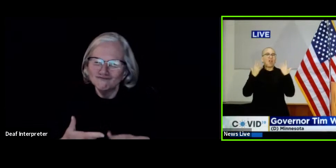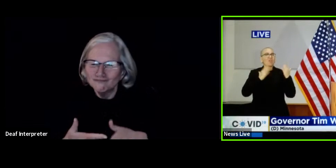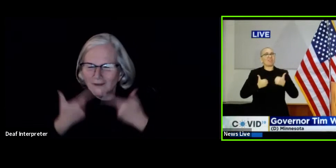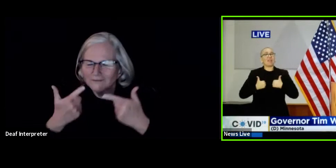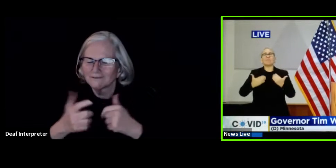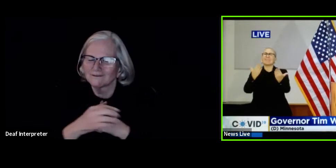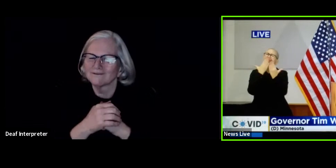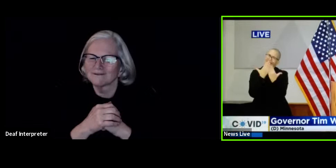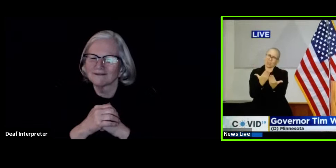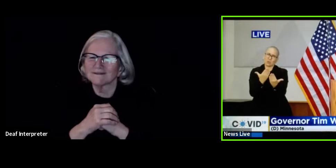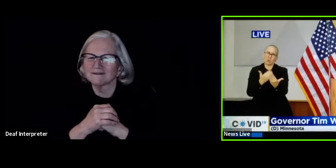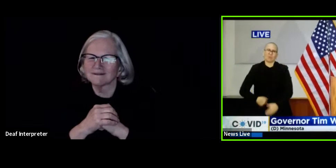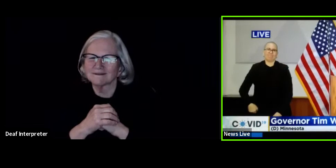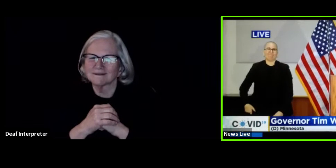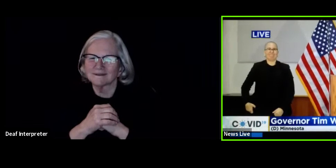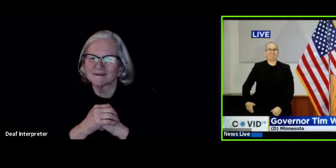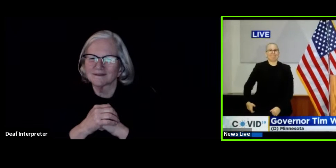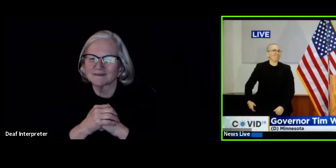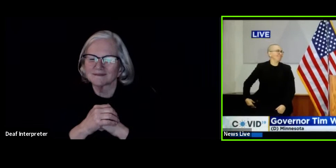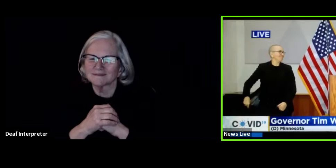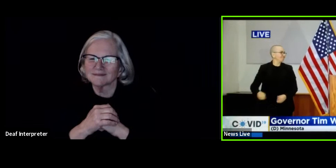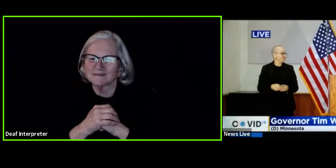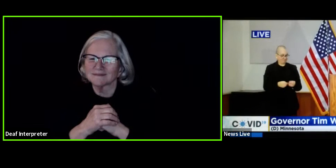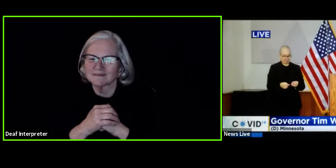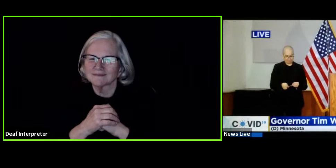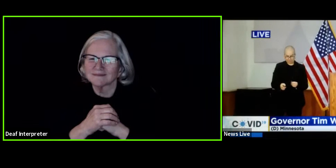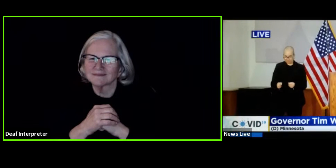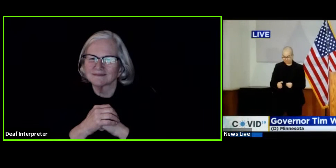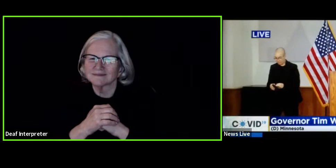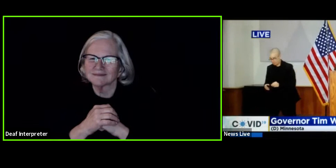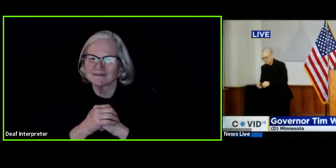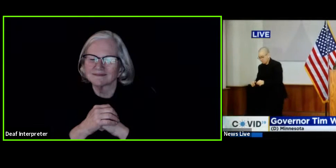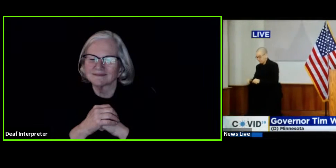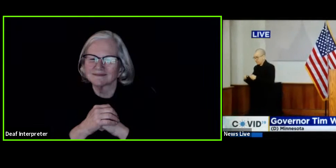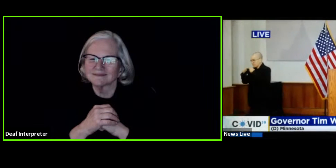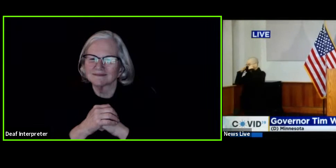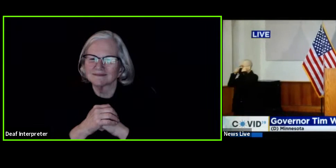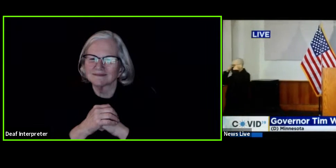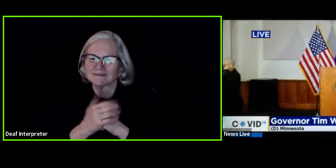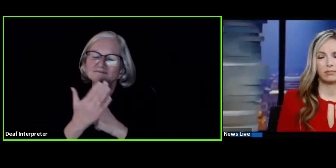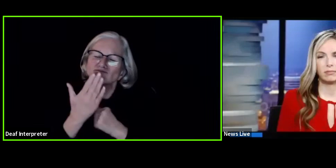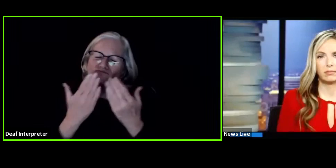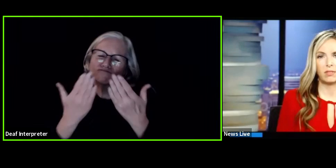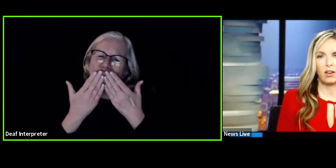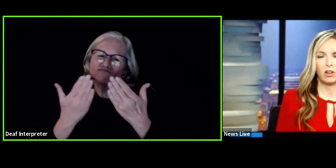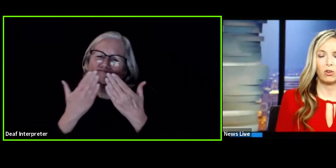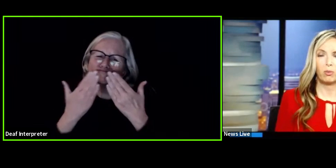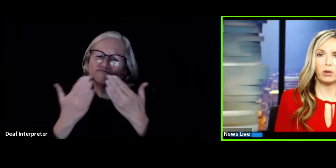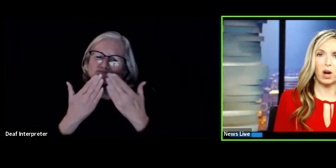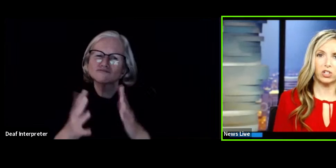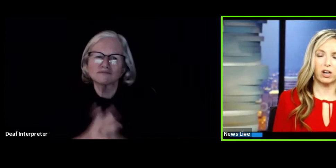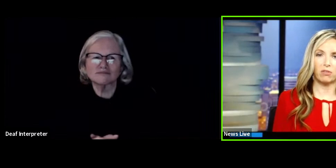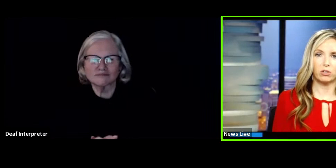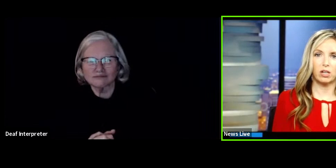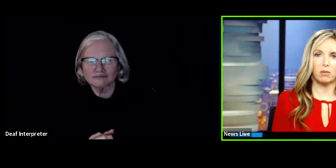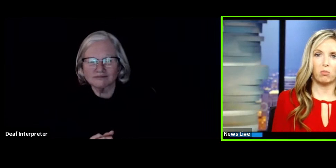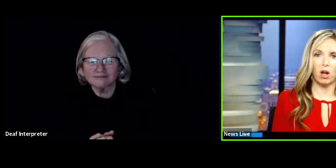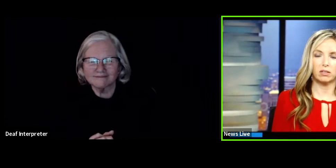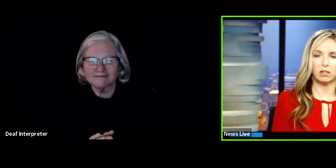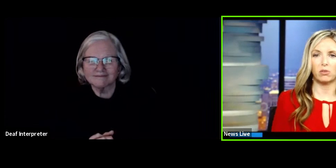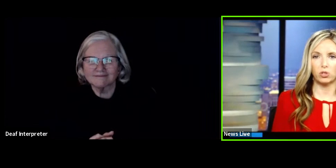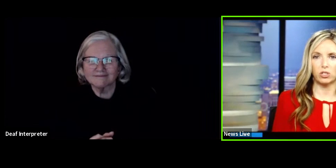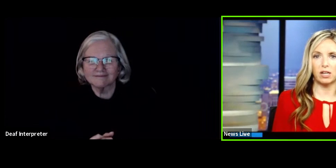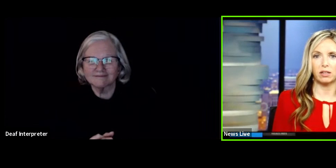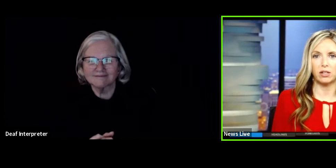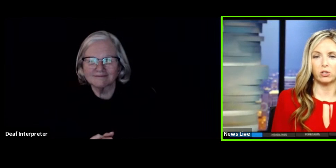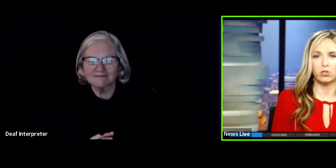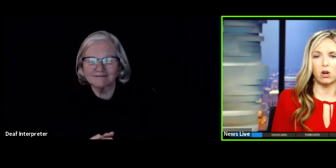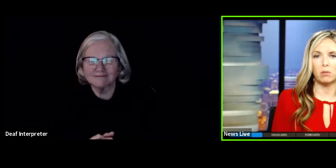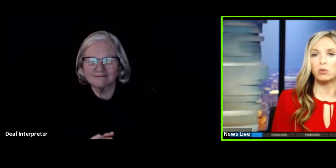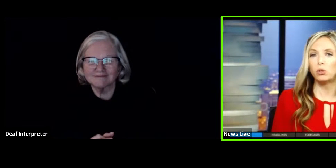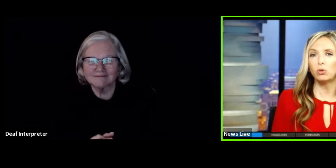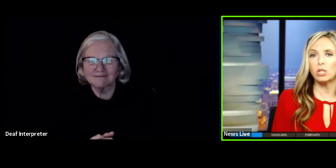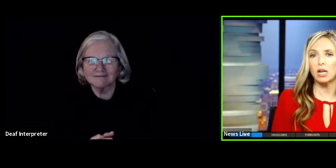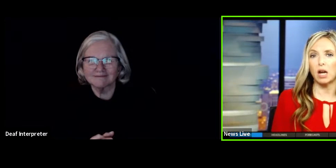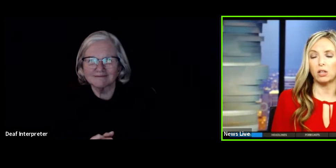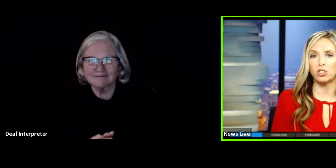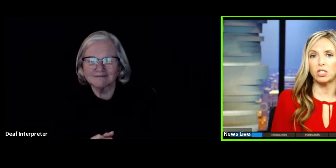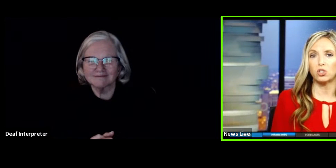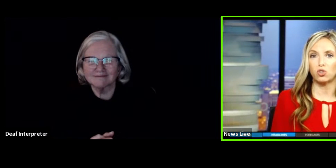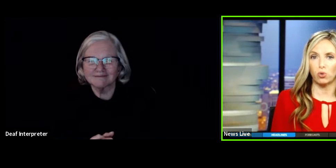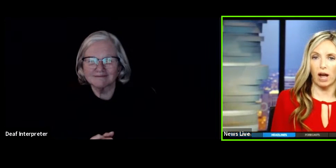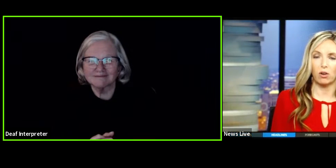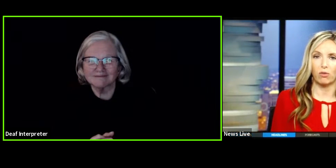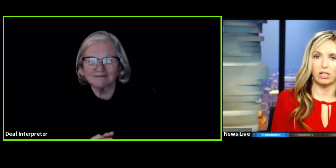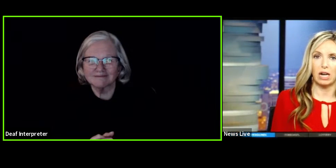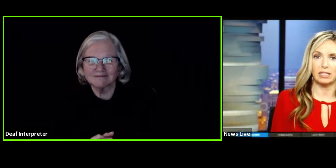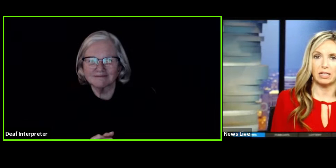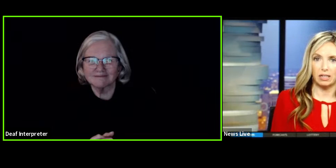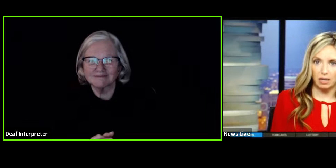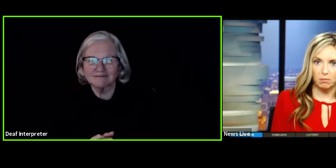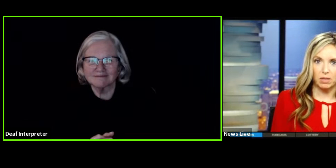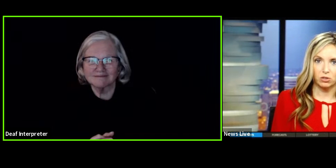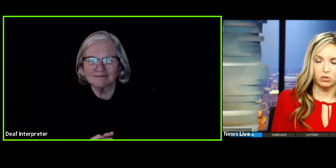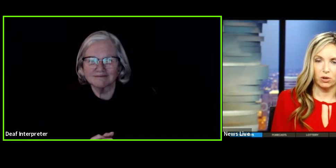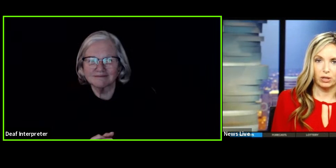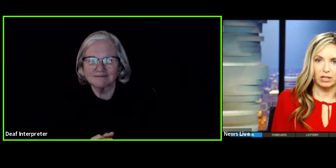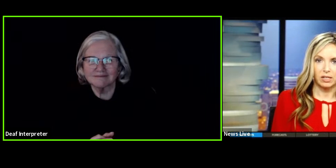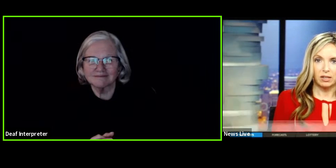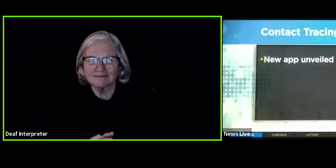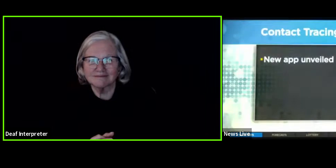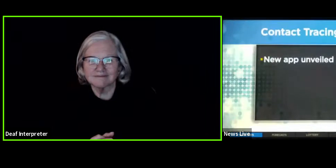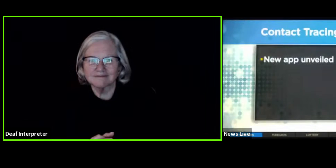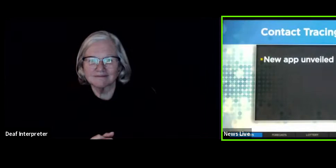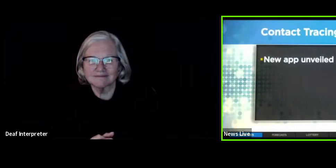THANK YOU, ALL. THANK YOU, COMMISSIONER, DIRECTOR. APPRECIATE IT.